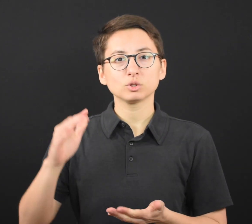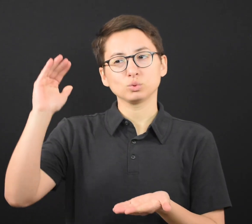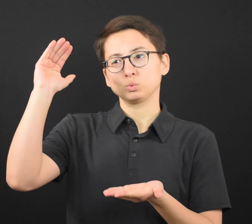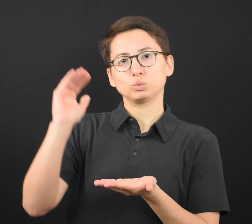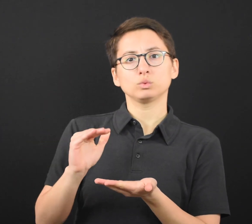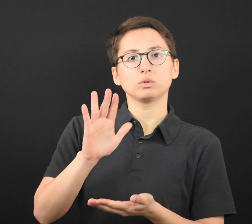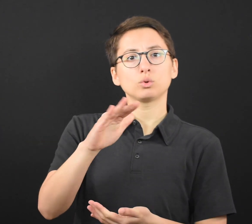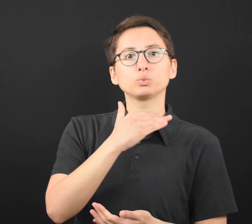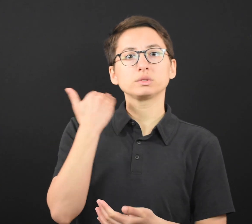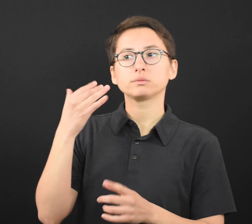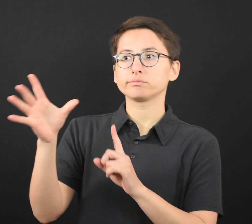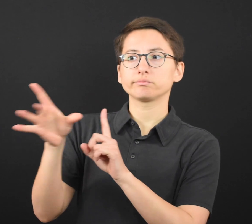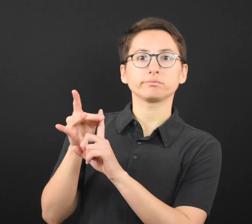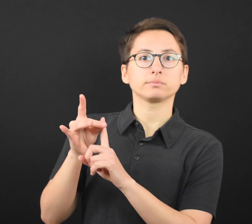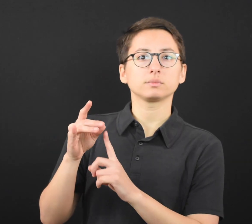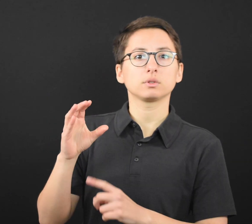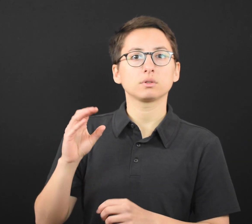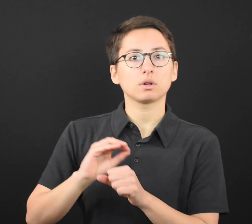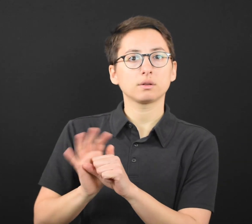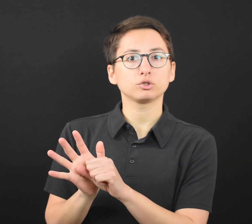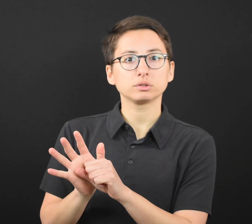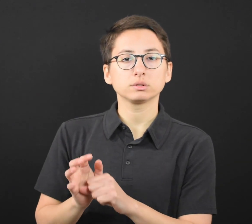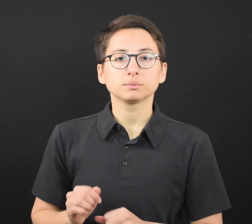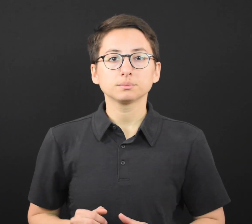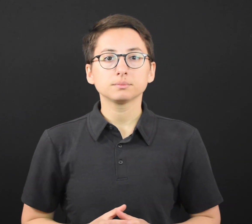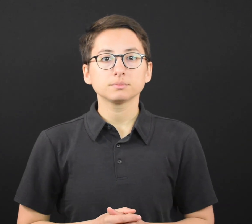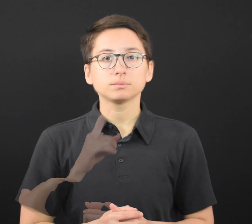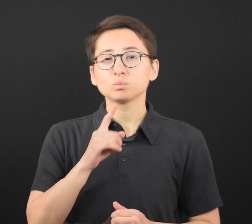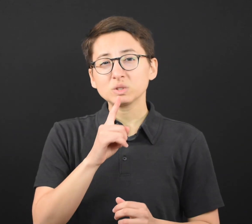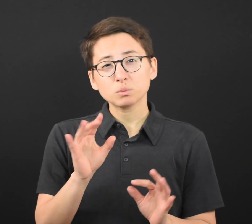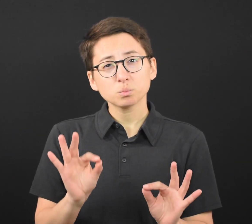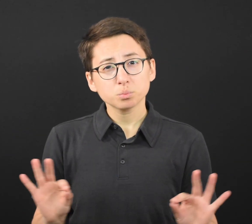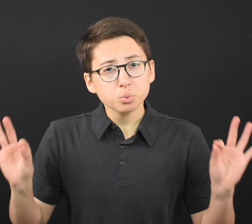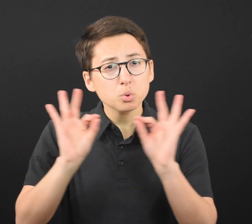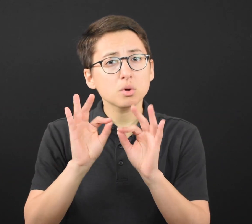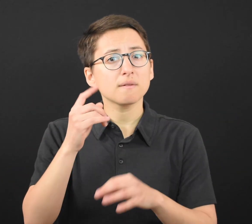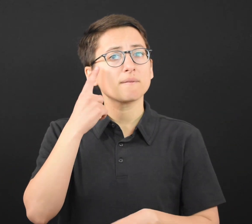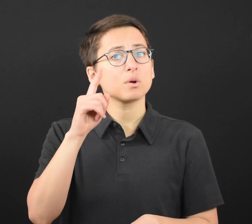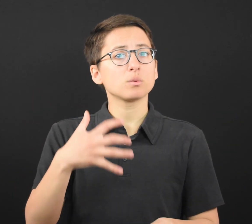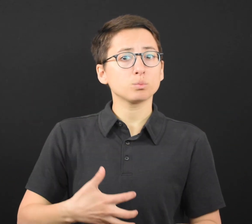Reducing Your Risk of Getting COVID-19 It is especially important for pregnant